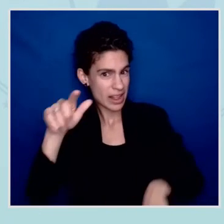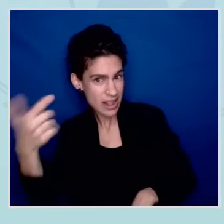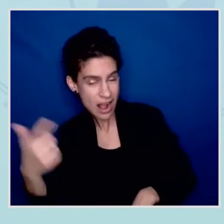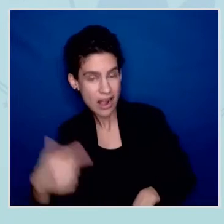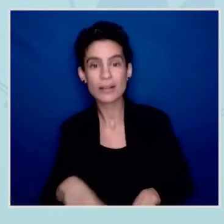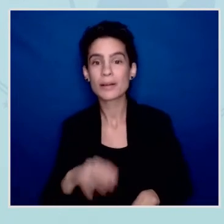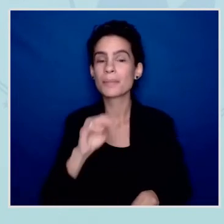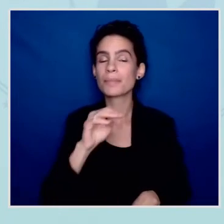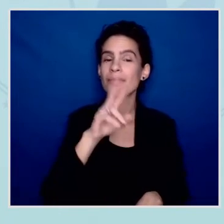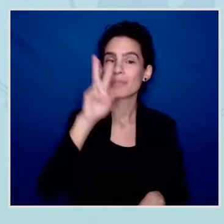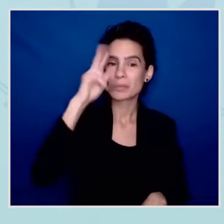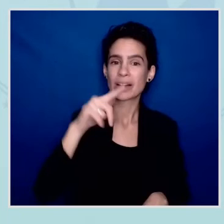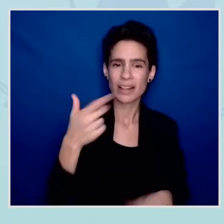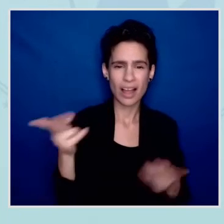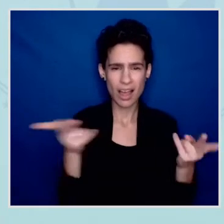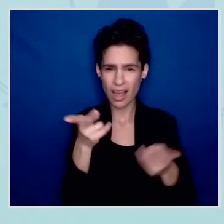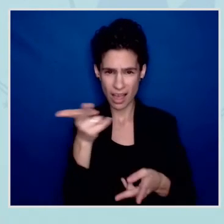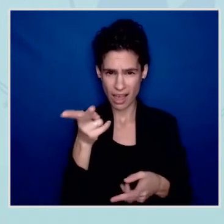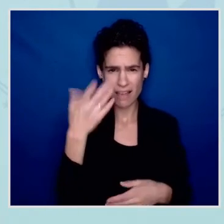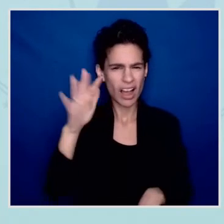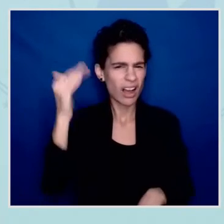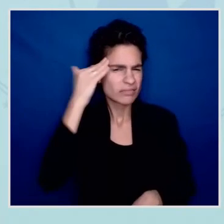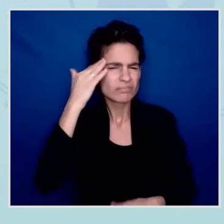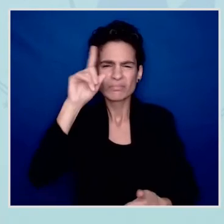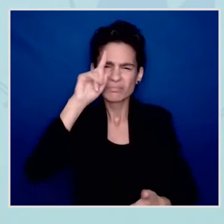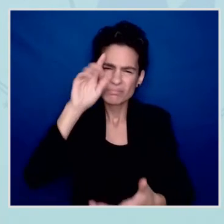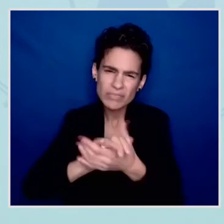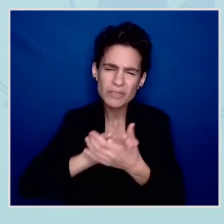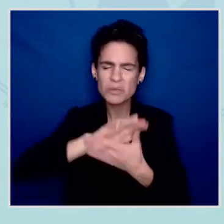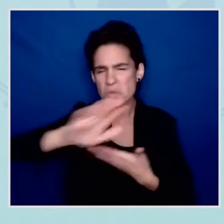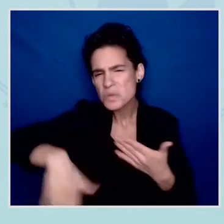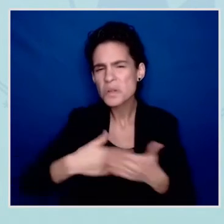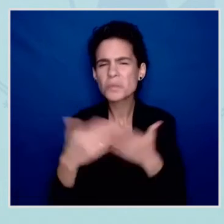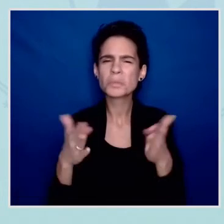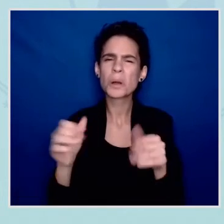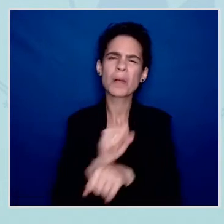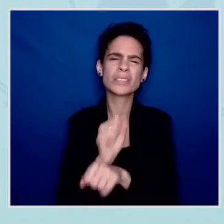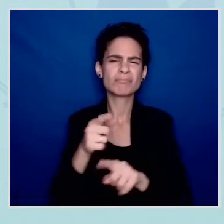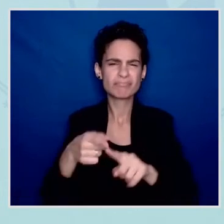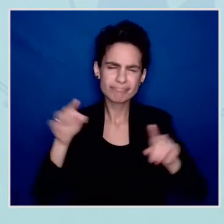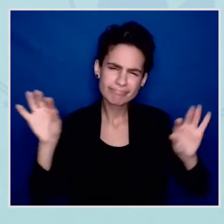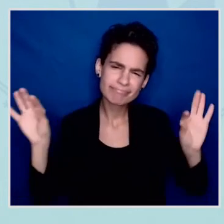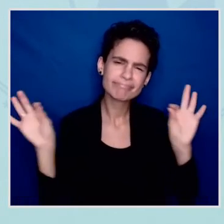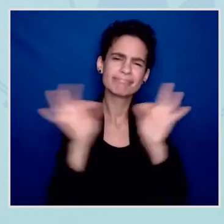DROPS IN REVENUES, SHRINKING CASH FLOW AND INCREASING DEBT. I KNOW YOU BELIEVE